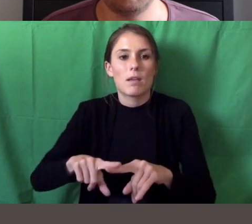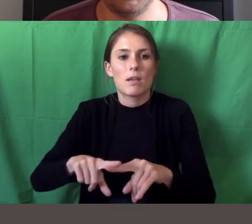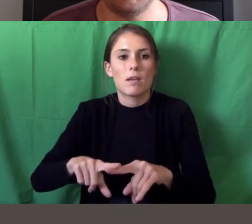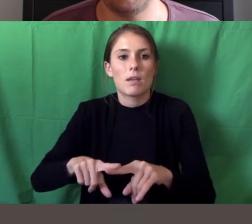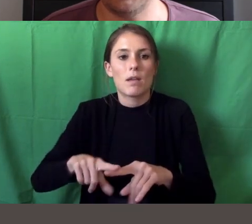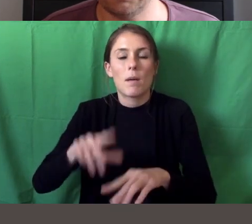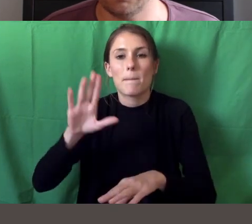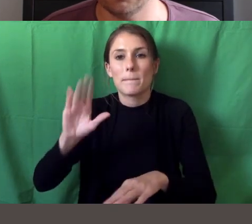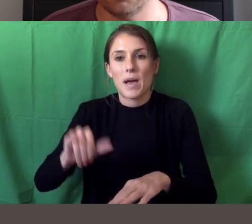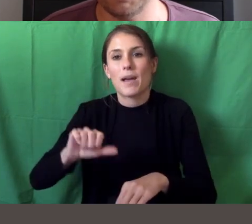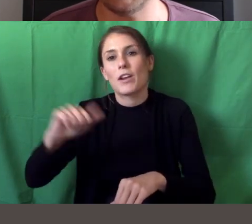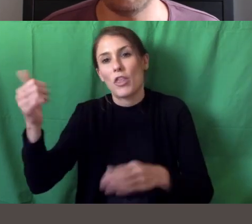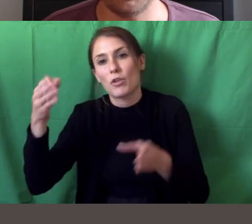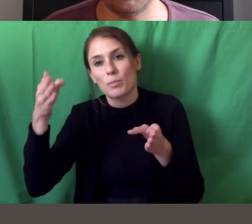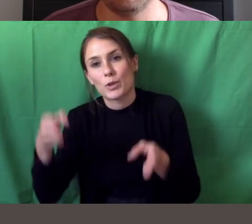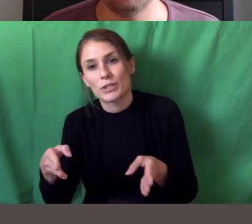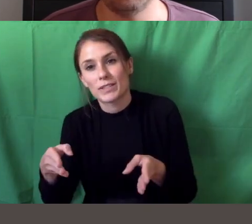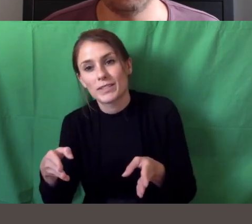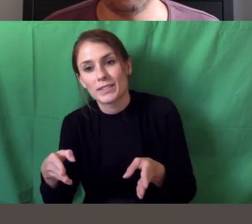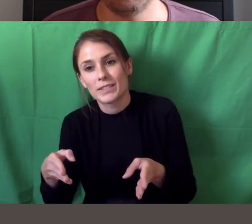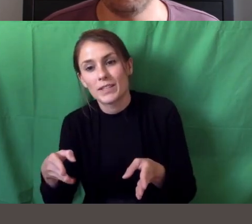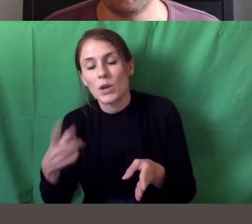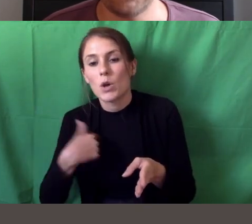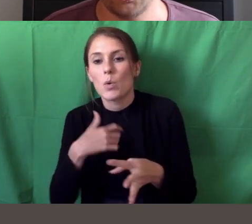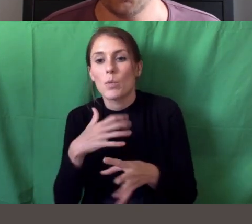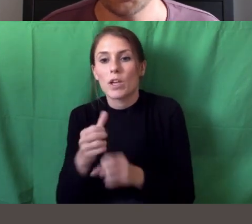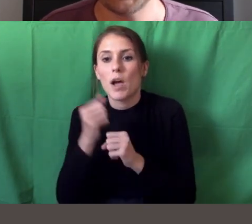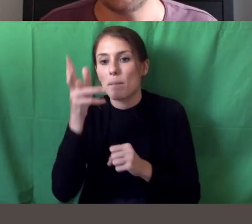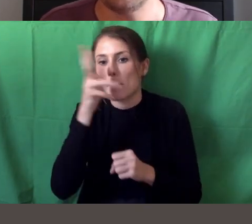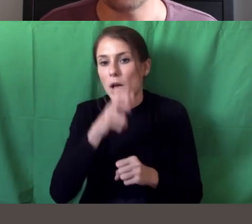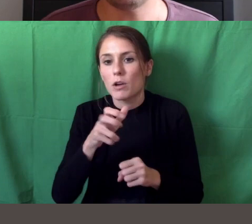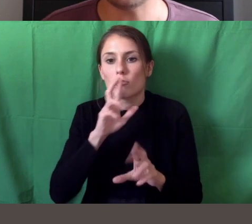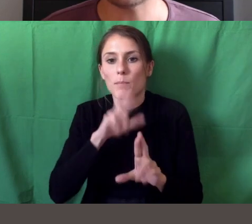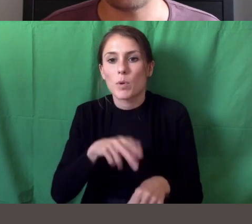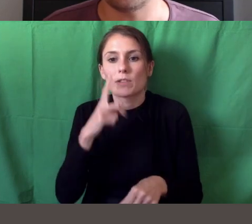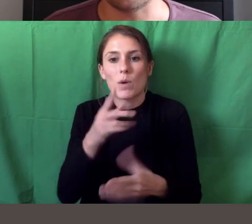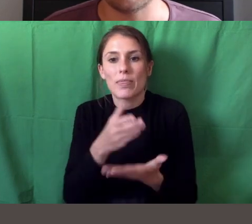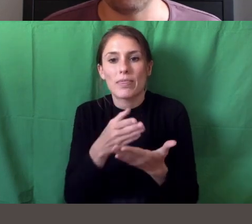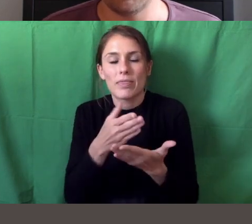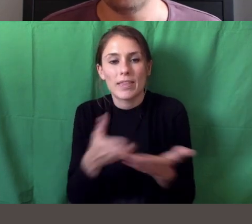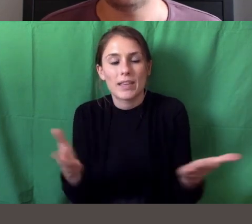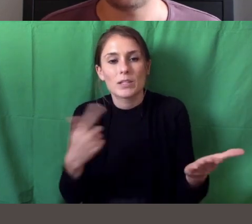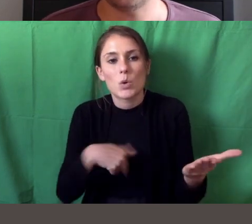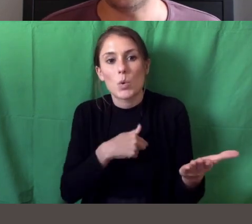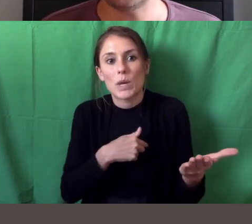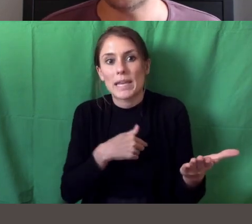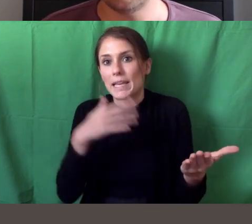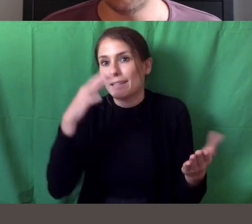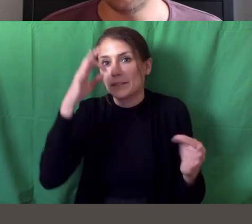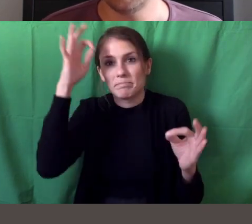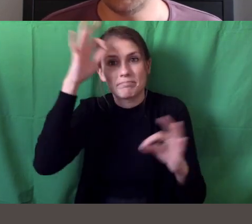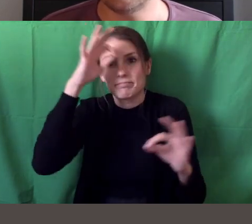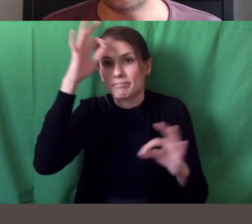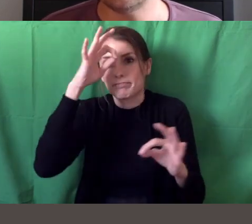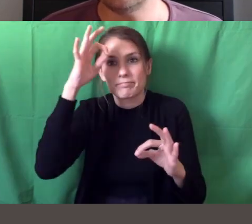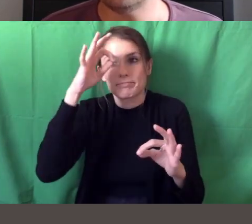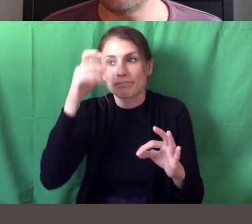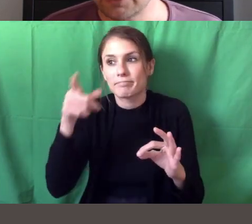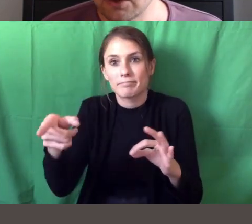behavior of your system will be depended on by somebody. We received bug reports for things